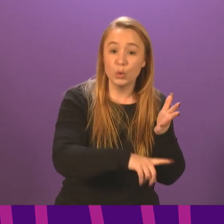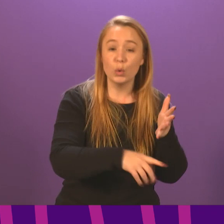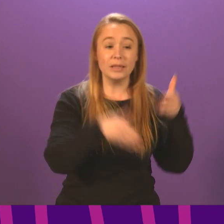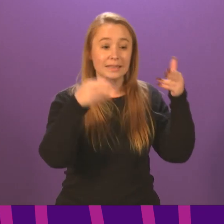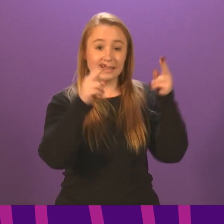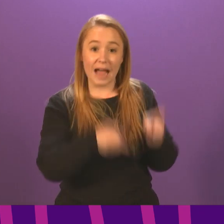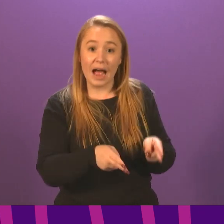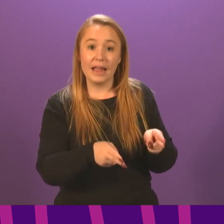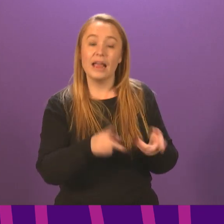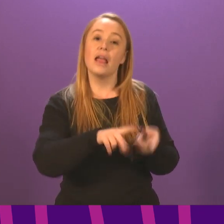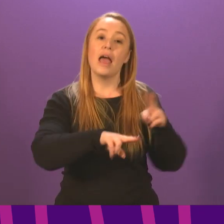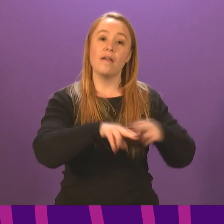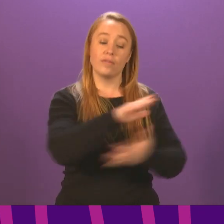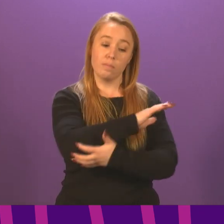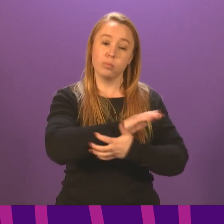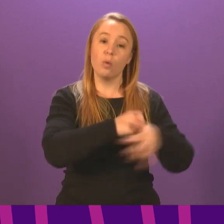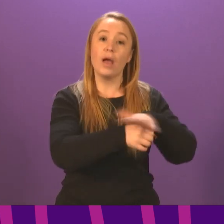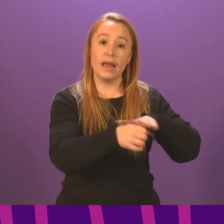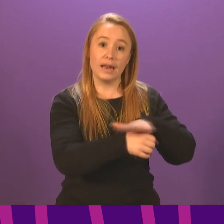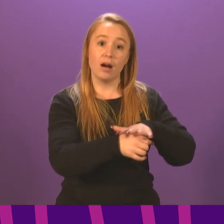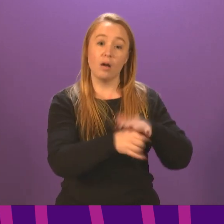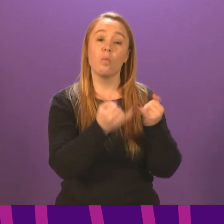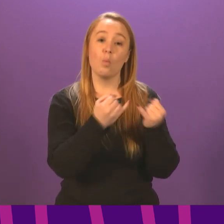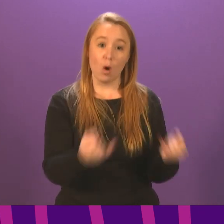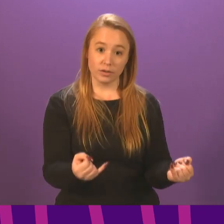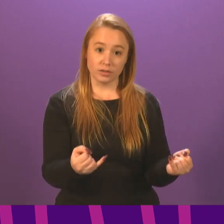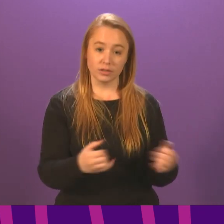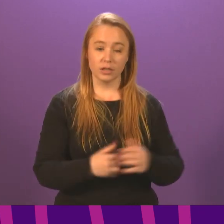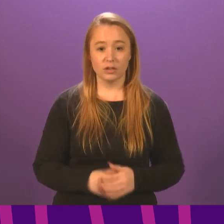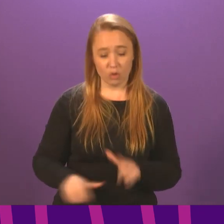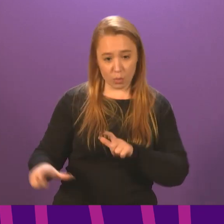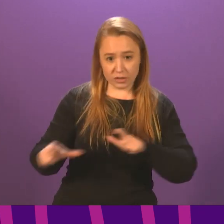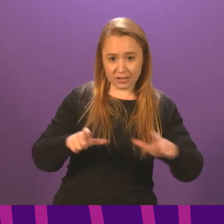What have not been fully understood, and what we are still developing our understanding